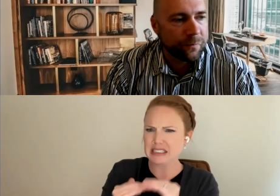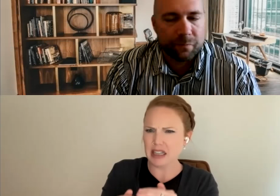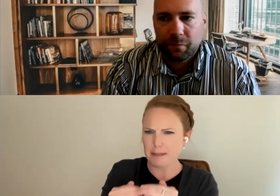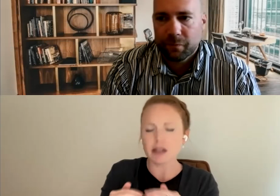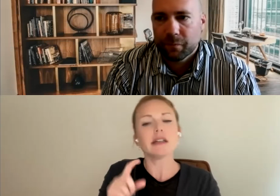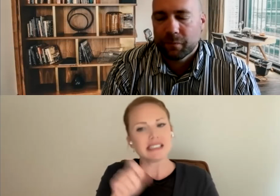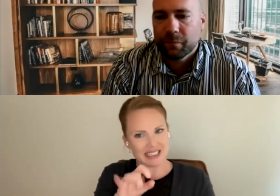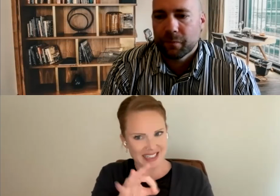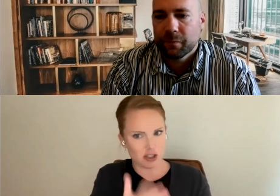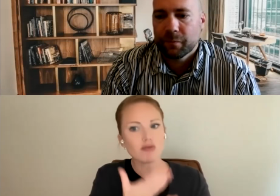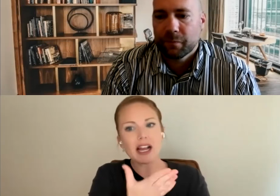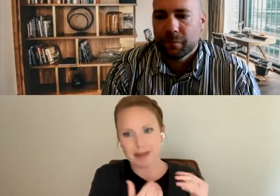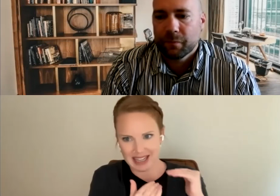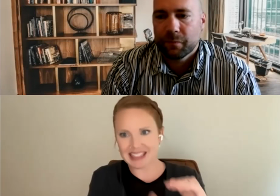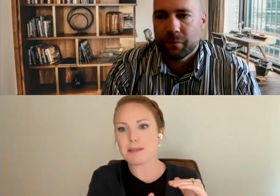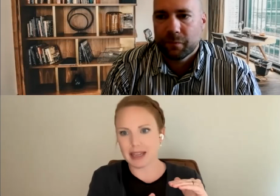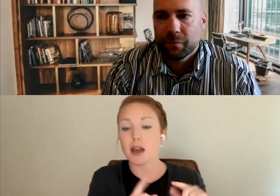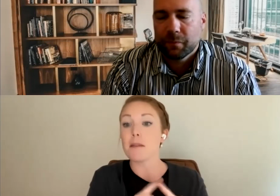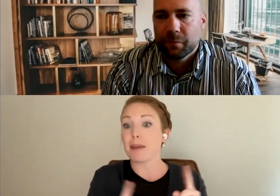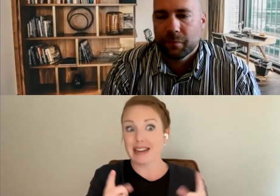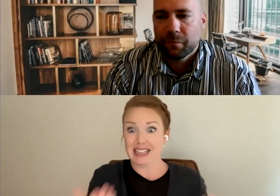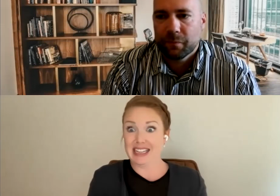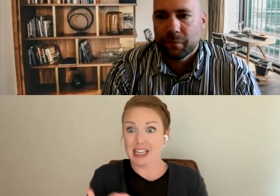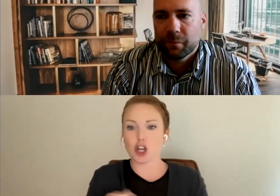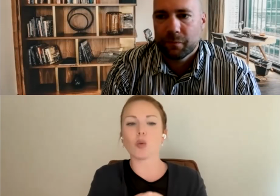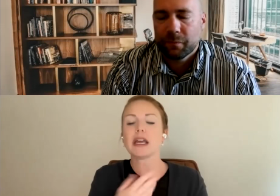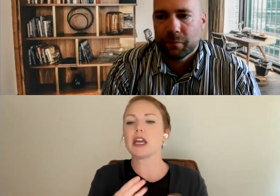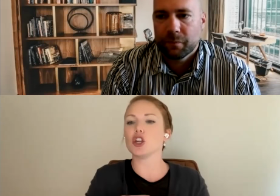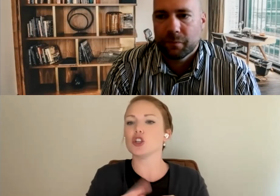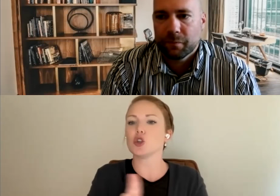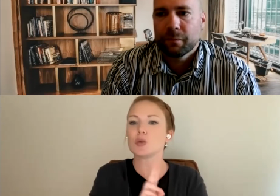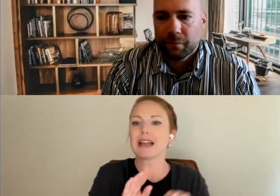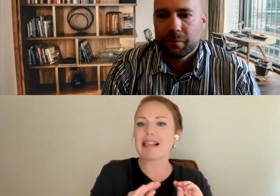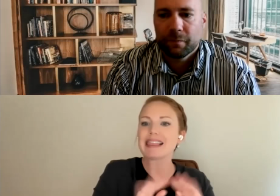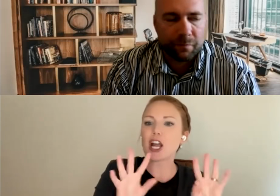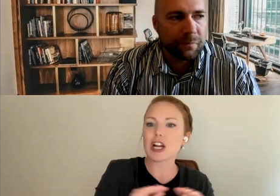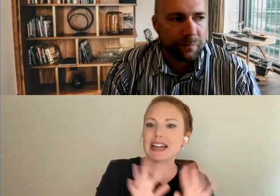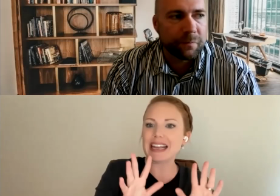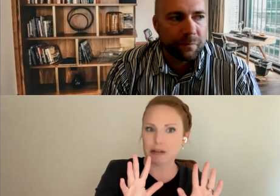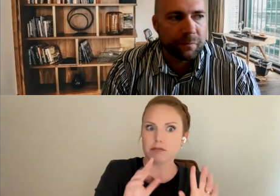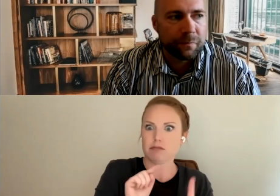but what I would say is that here we're using a clarity bias and not a brevity bias, and